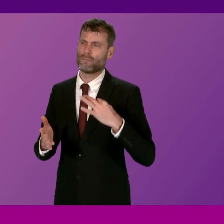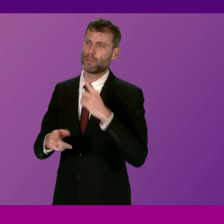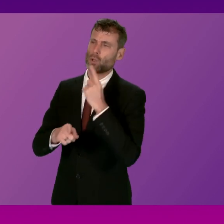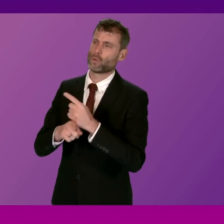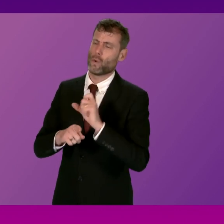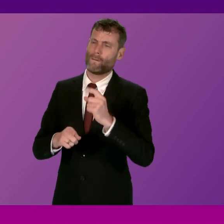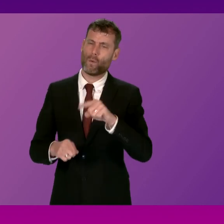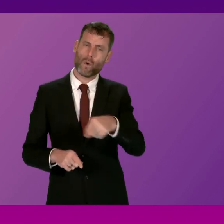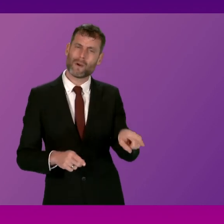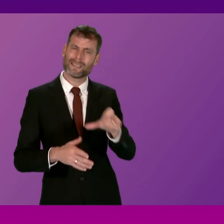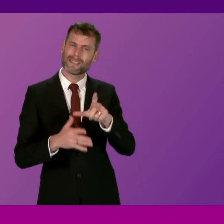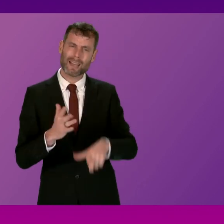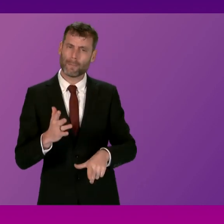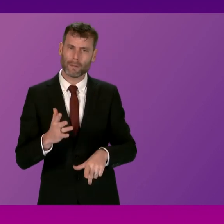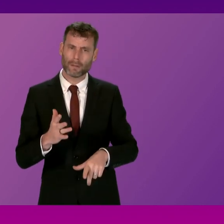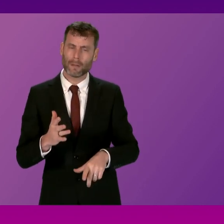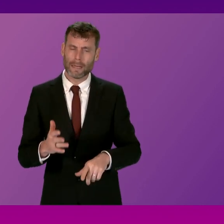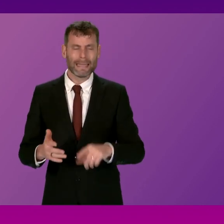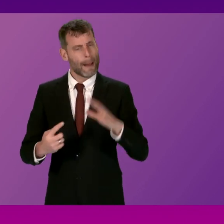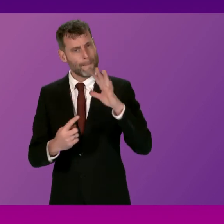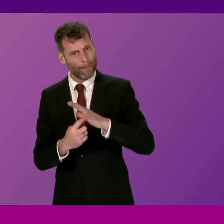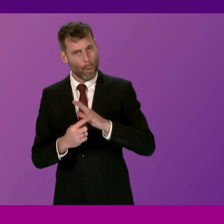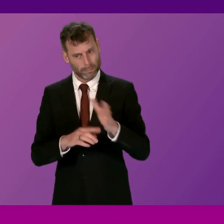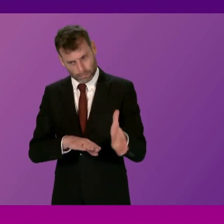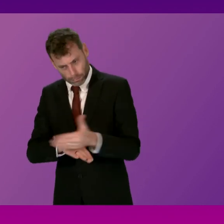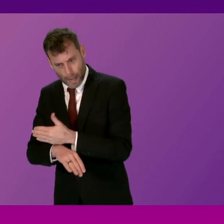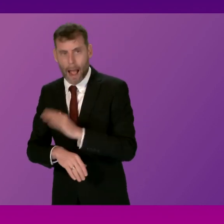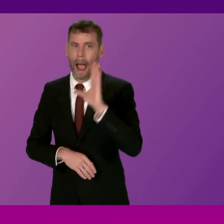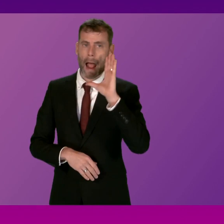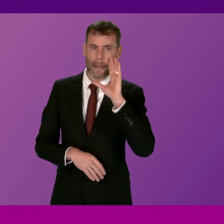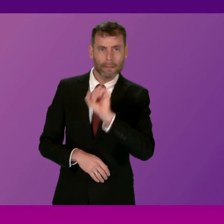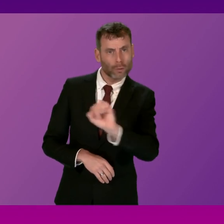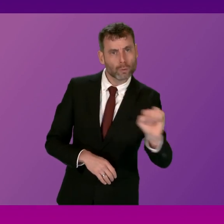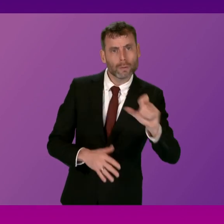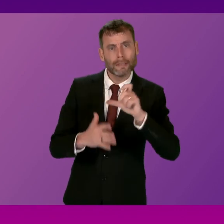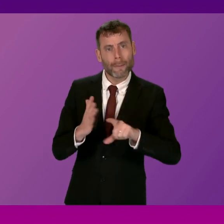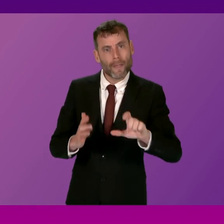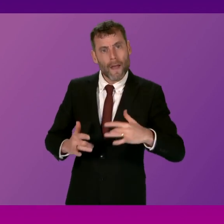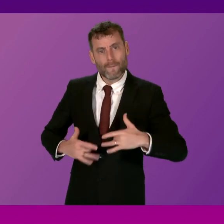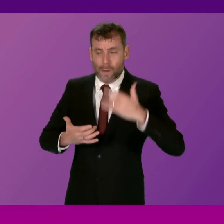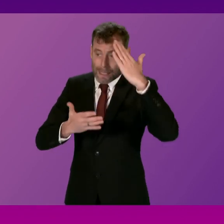With a small amount of effort, their voice could be put at the centre of a process that could determine the rest of their lives.